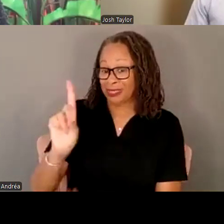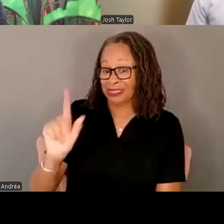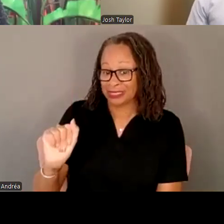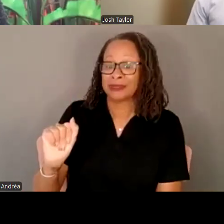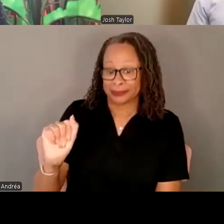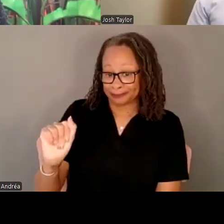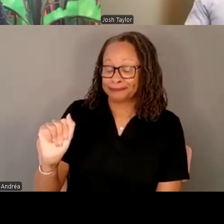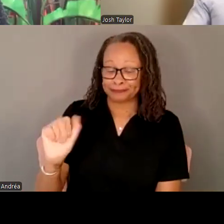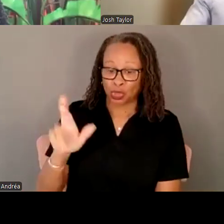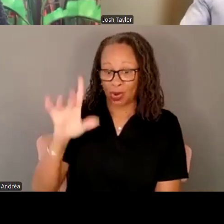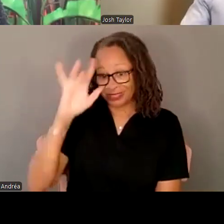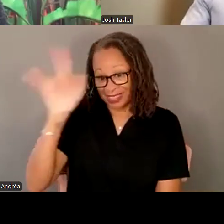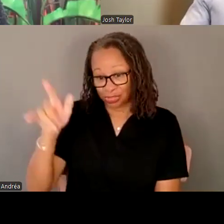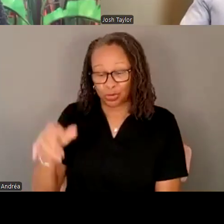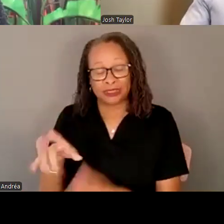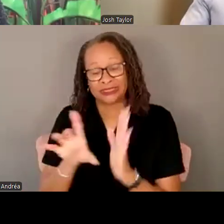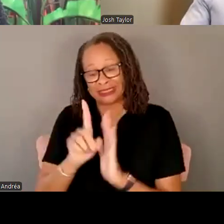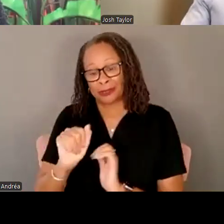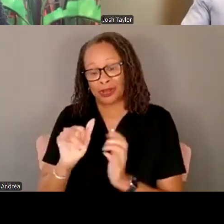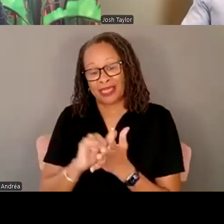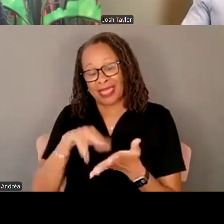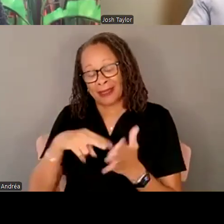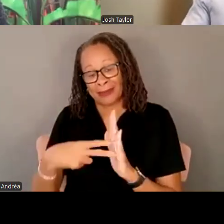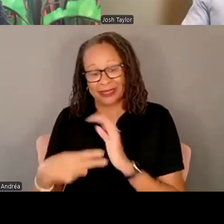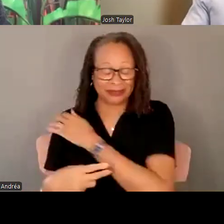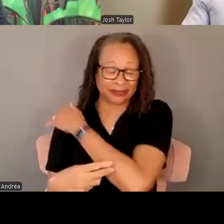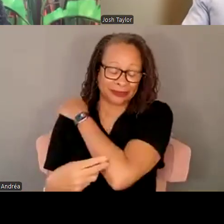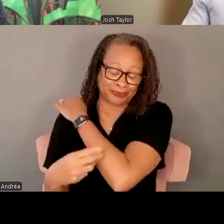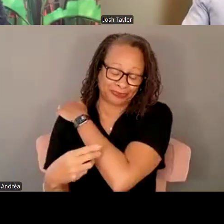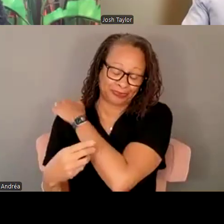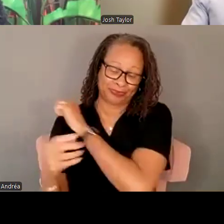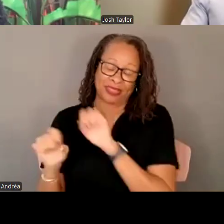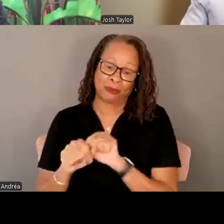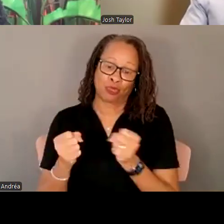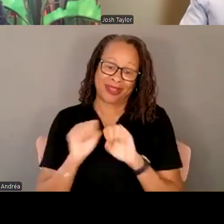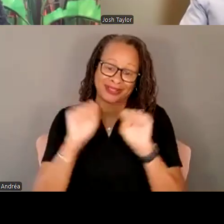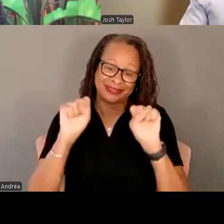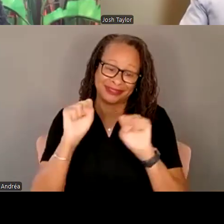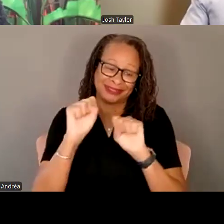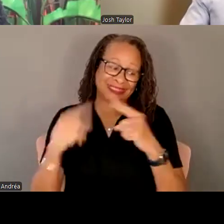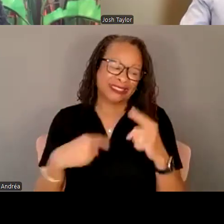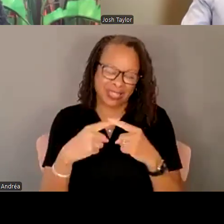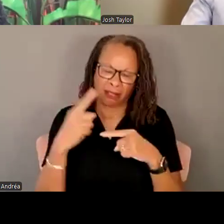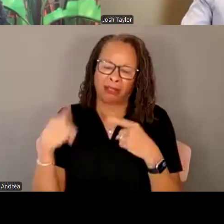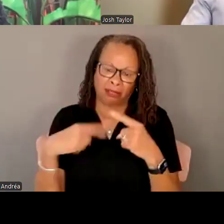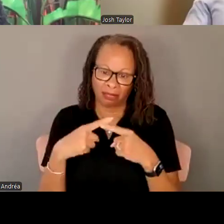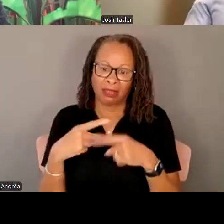or intellectual disabilities. And that way, they're breaking the cycle of kind of these